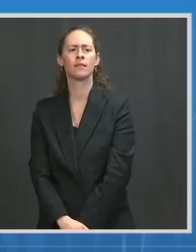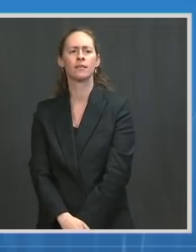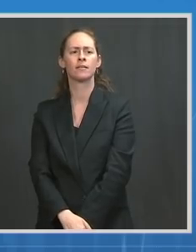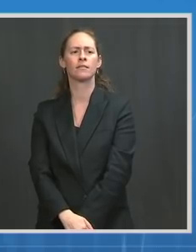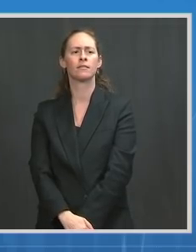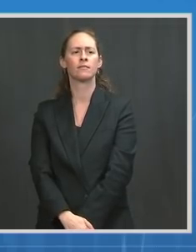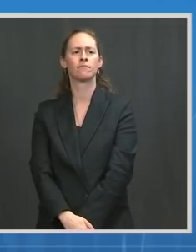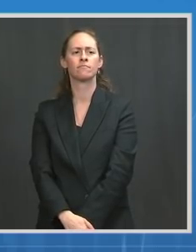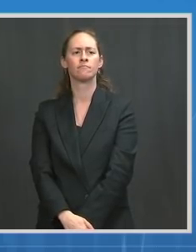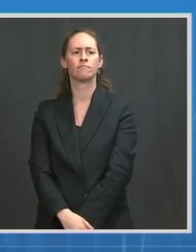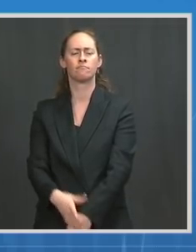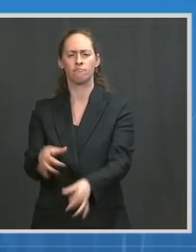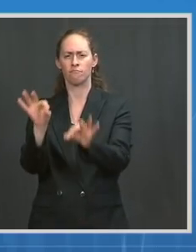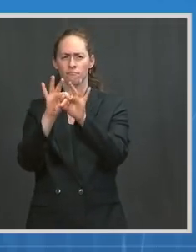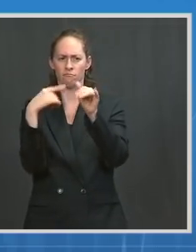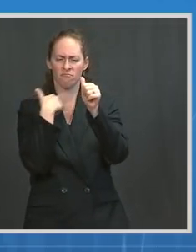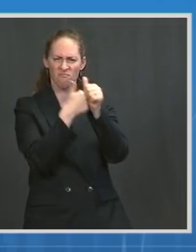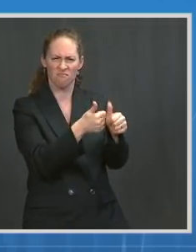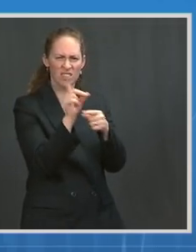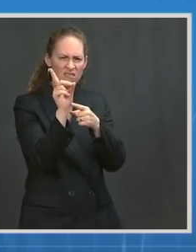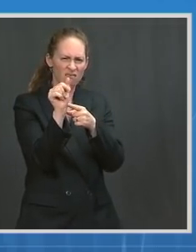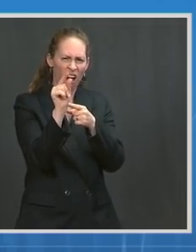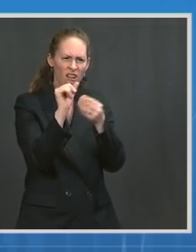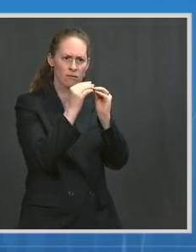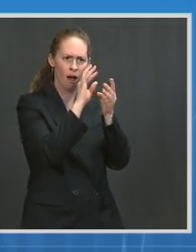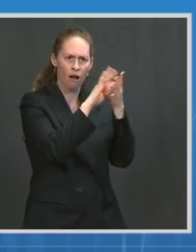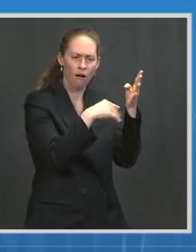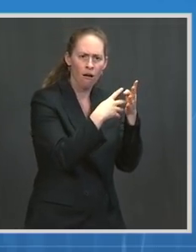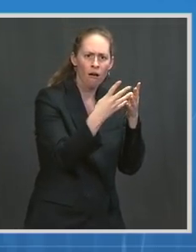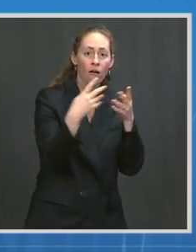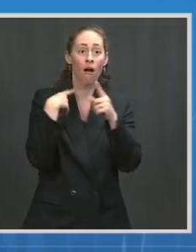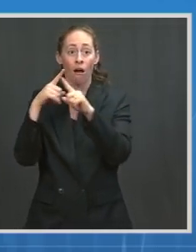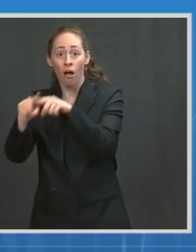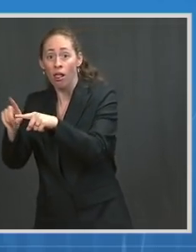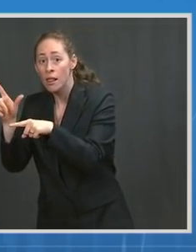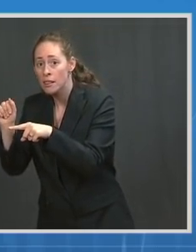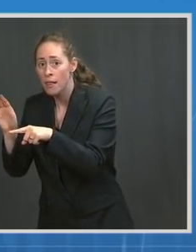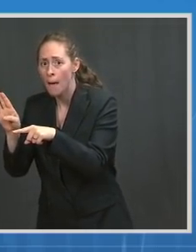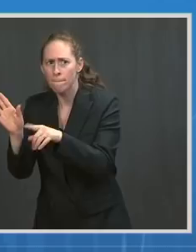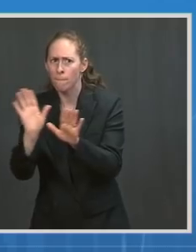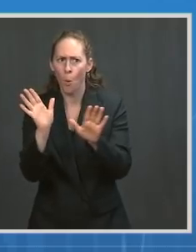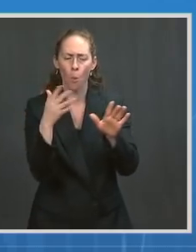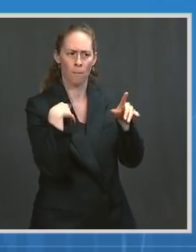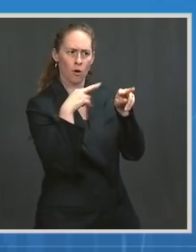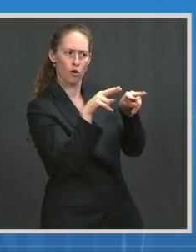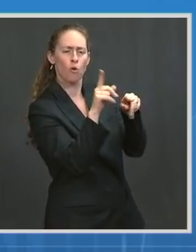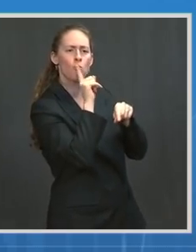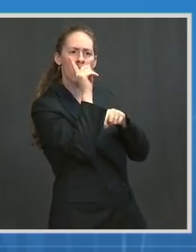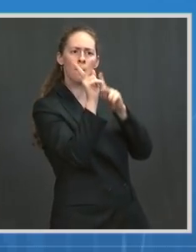but in real populations and in cohorts that our vaccines work against the variants that are circulating here.